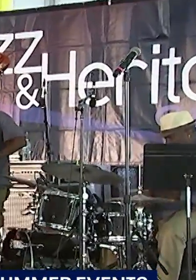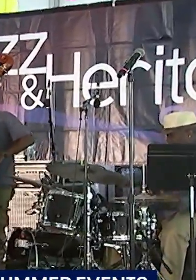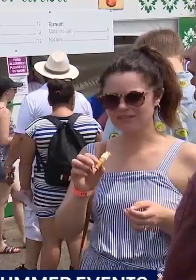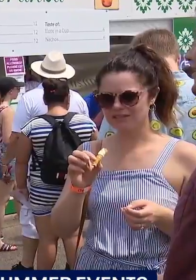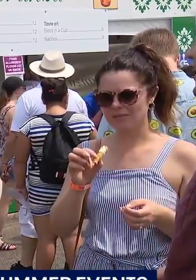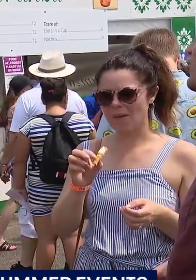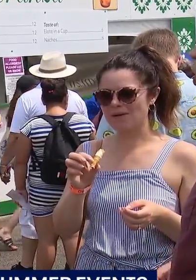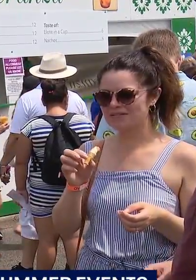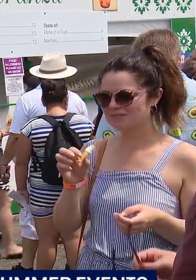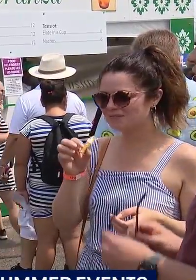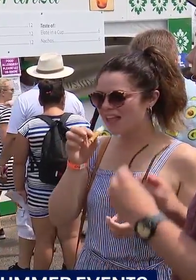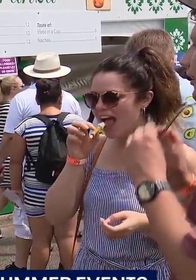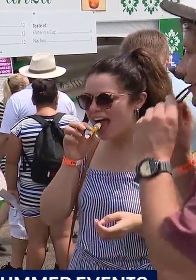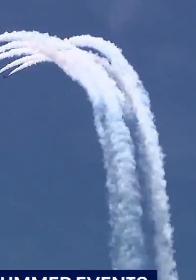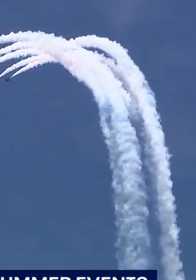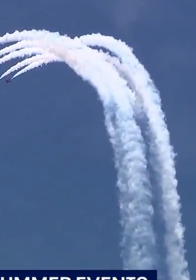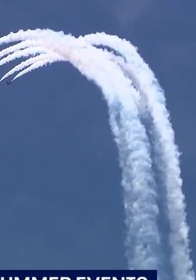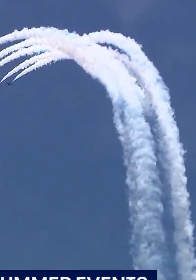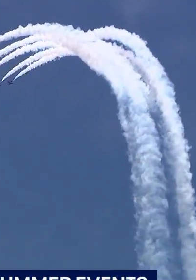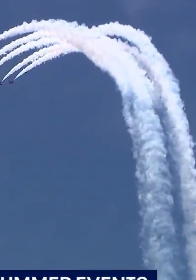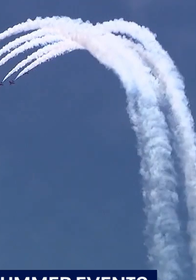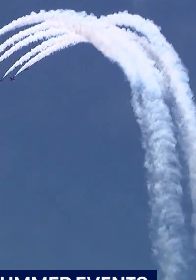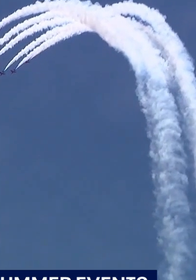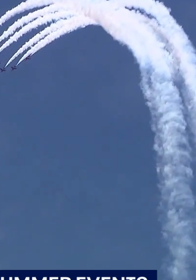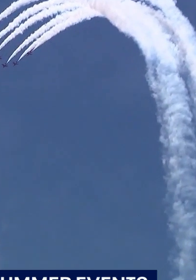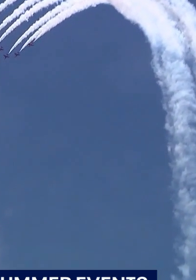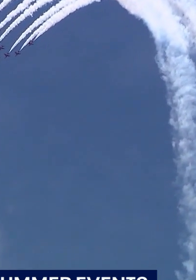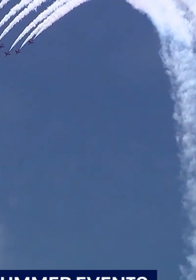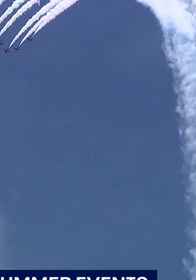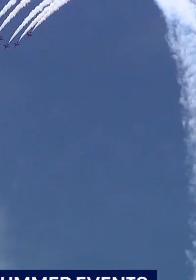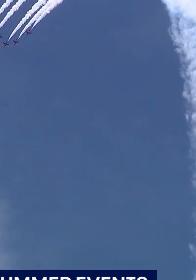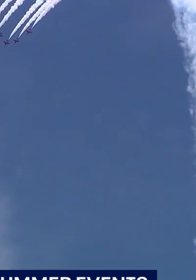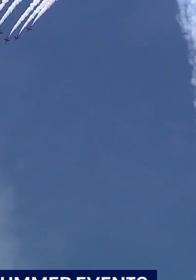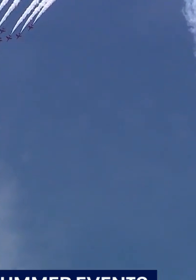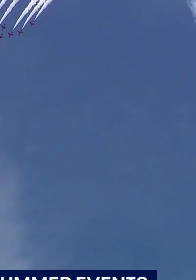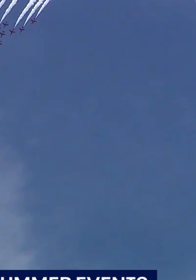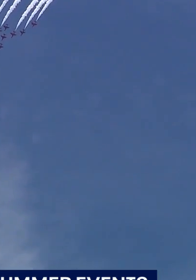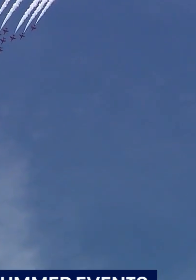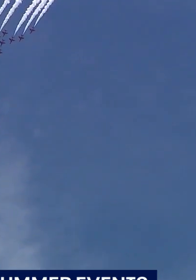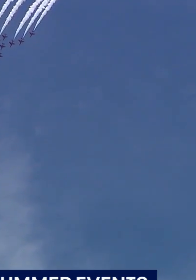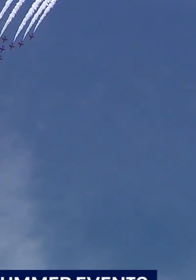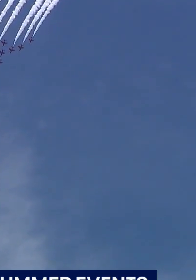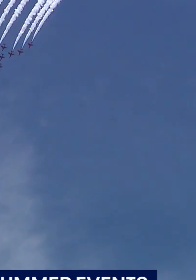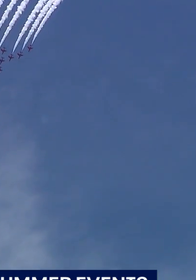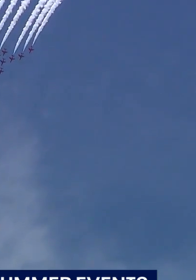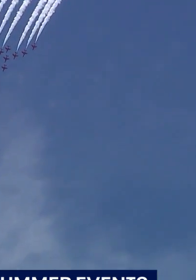FORWARD TO THE MARQUIS. SUMMER